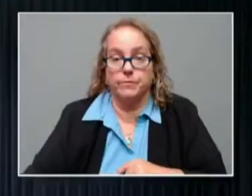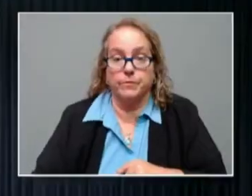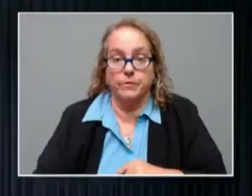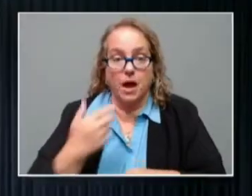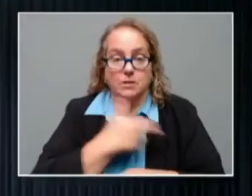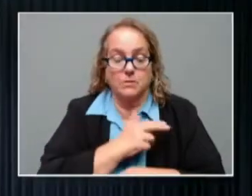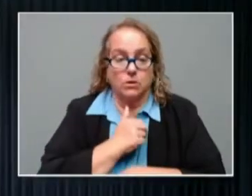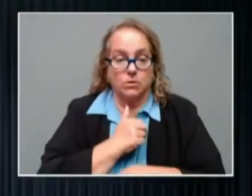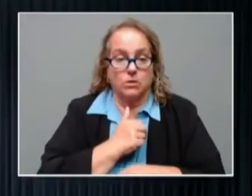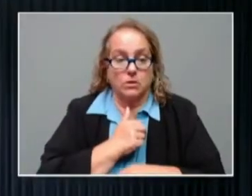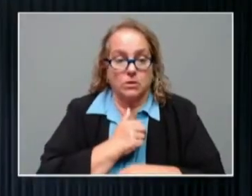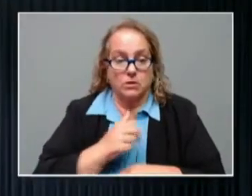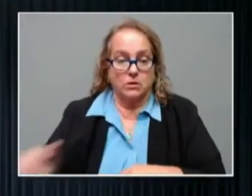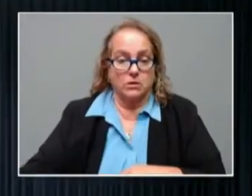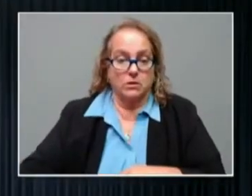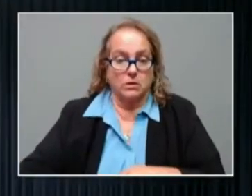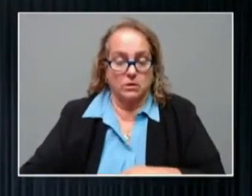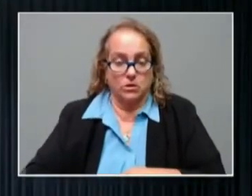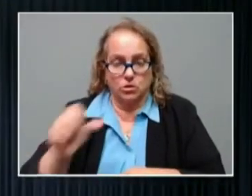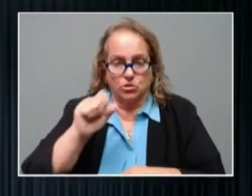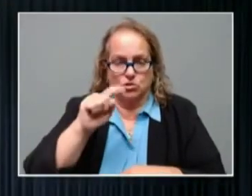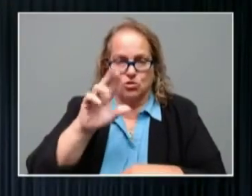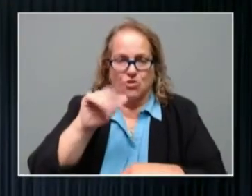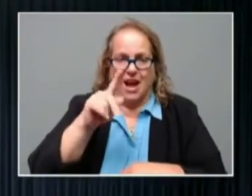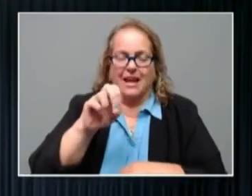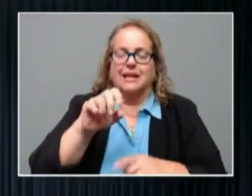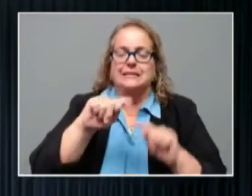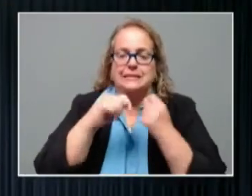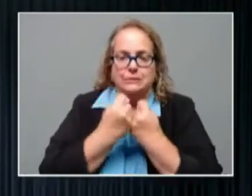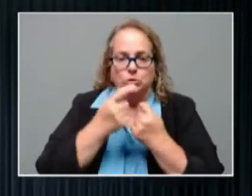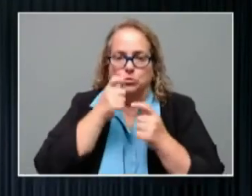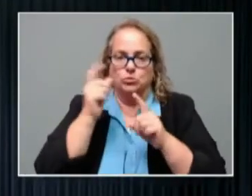strike teams. Were those uh, the three hospitals that were sent the monoclonal